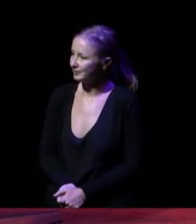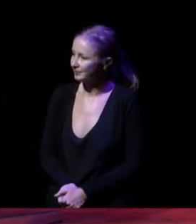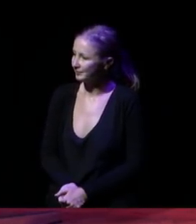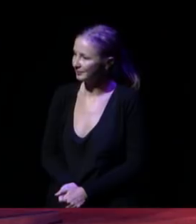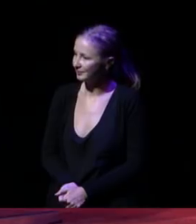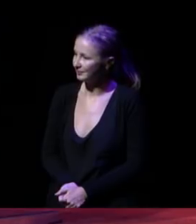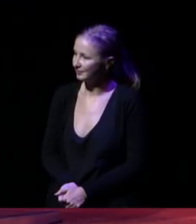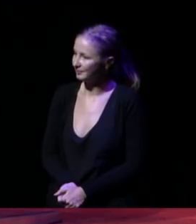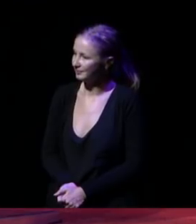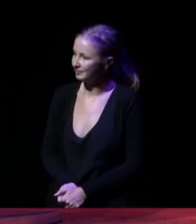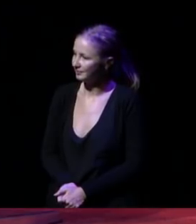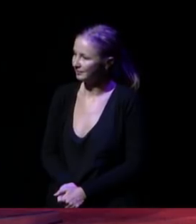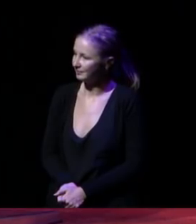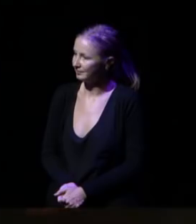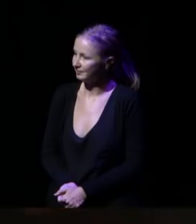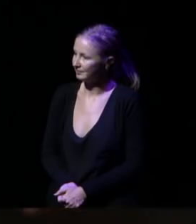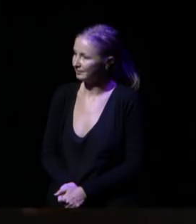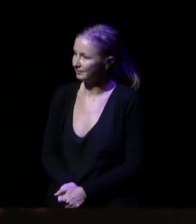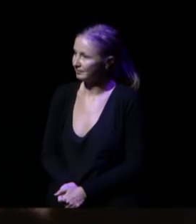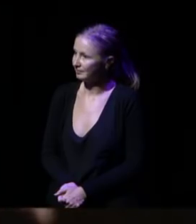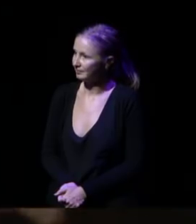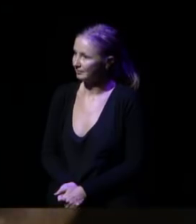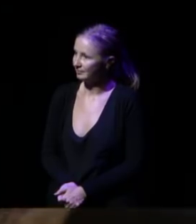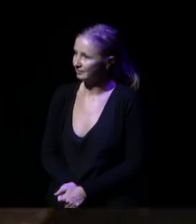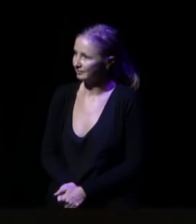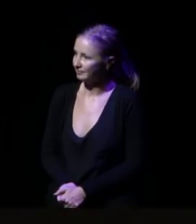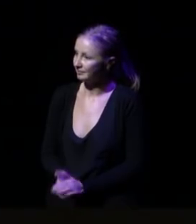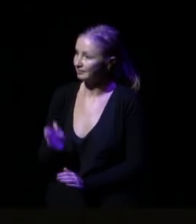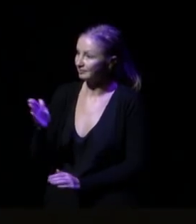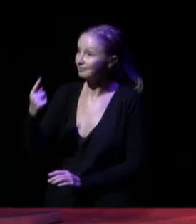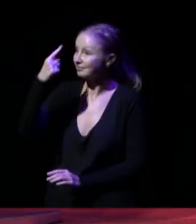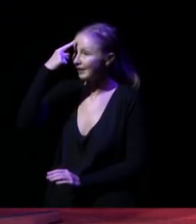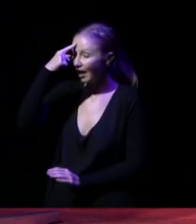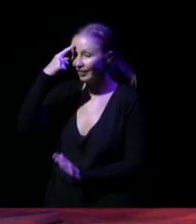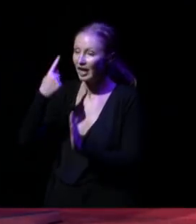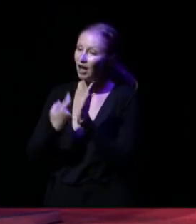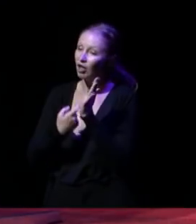Yes, please. I think the role of women in my lifetime has certainly changed for the better.